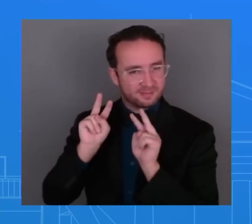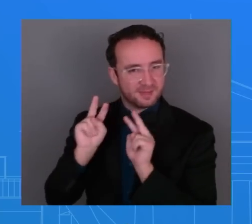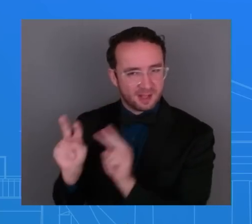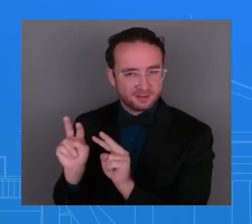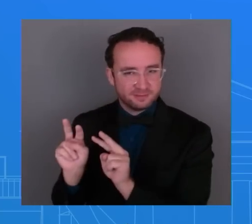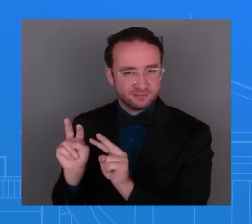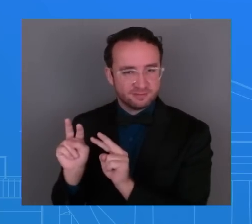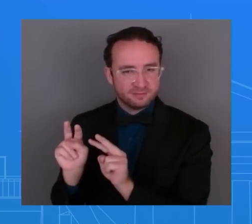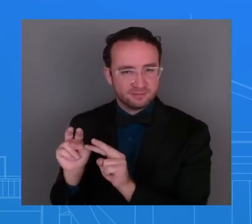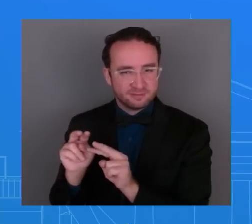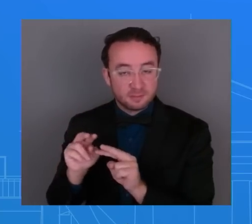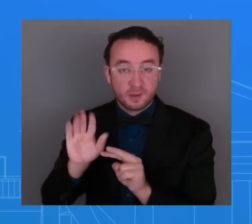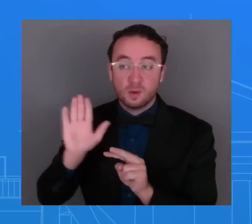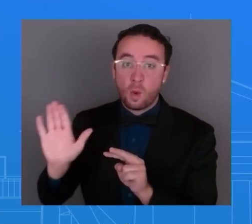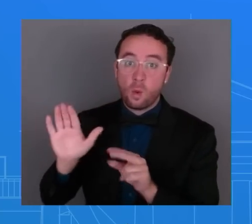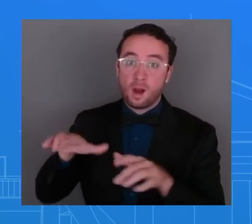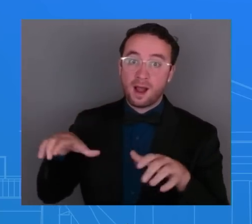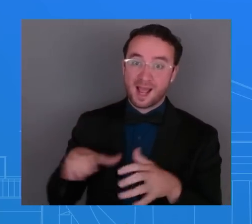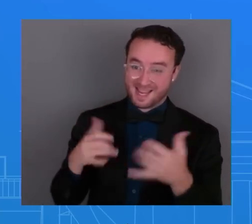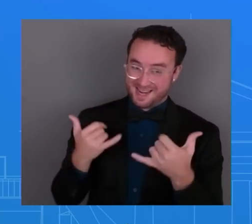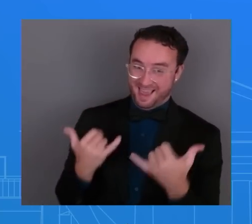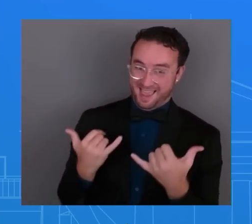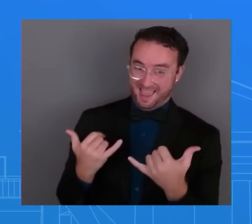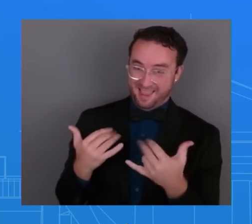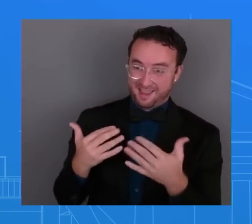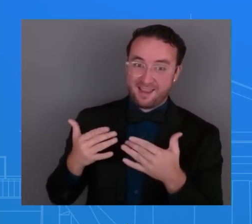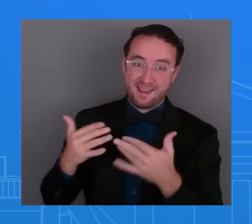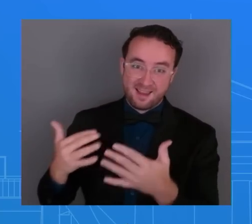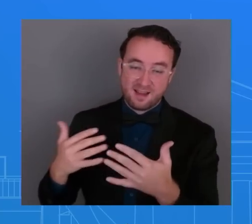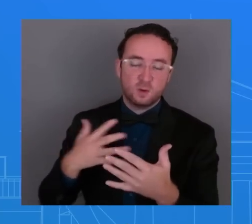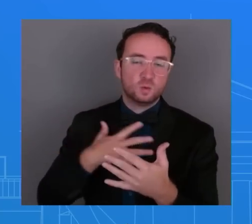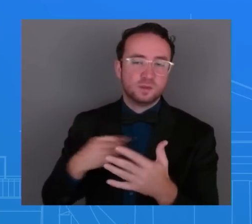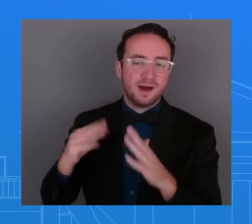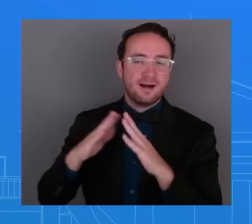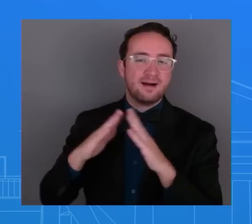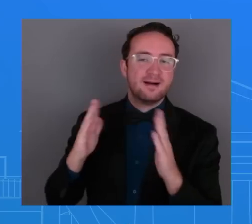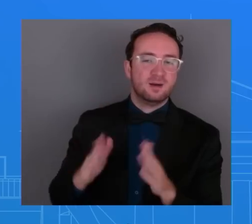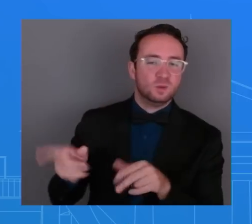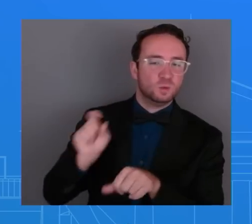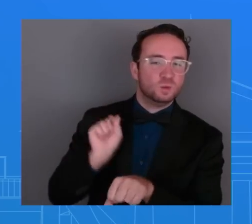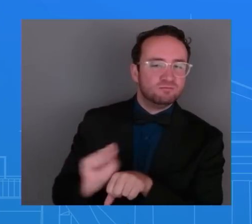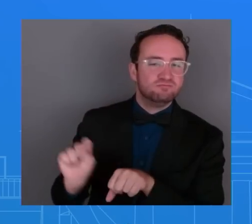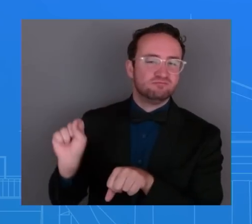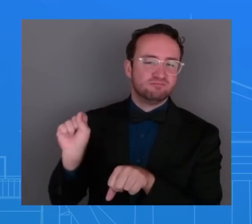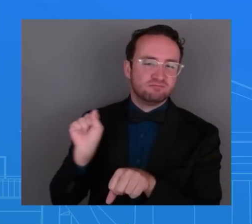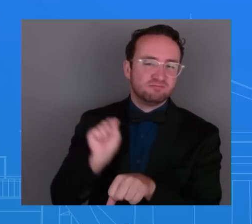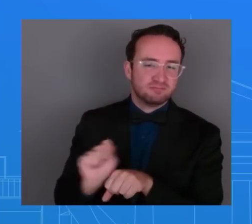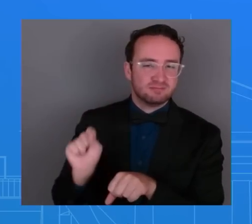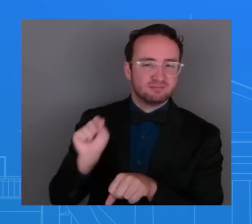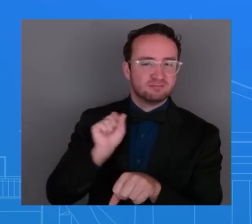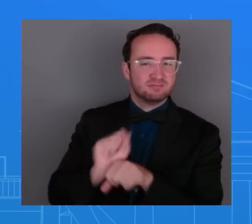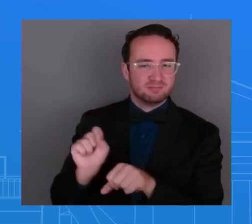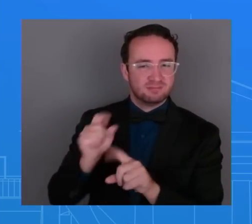it gives you a little bit insight of -- of what he thought personally. Go ahead, Molly. The Press: Thanks, Karine. Has the president started preparing for these remarks?